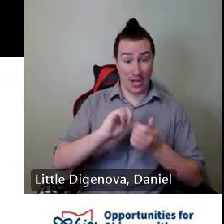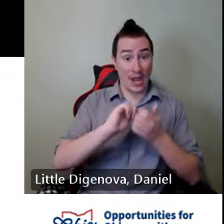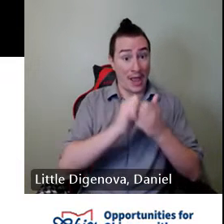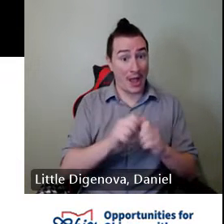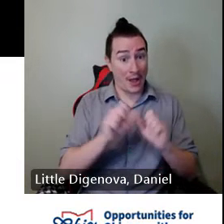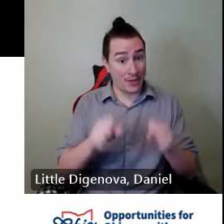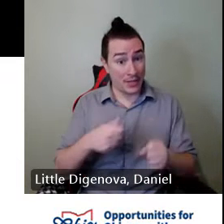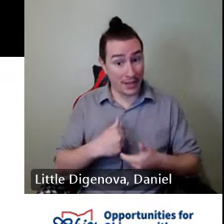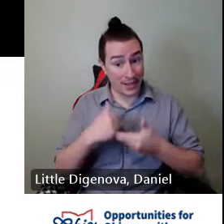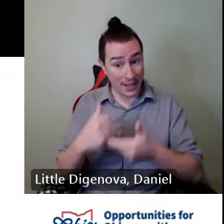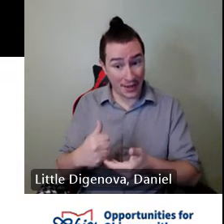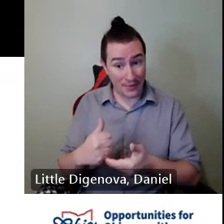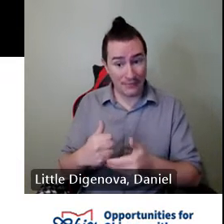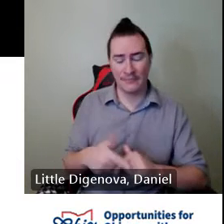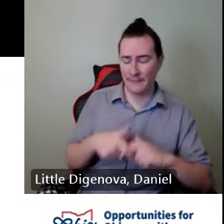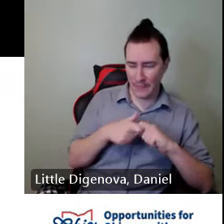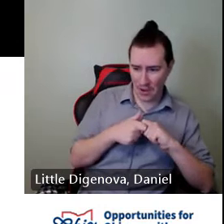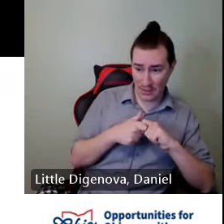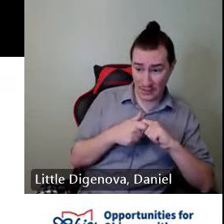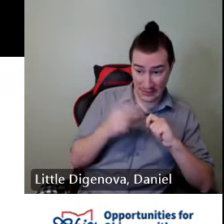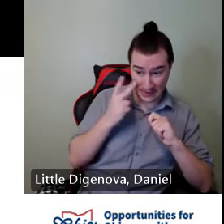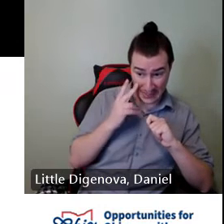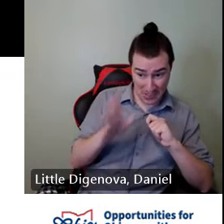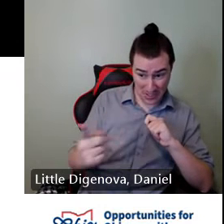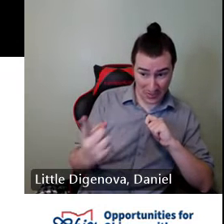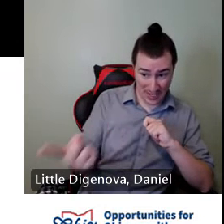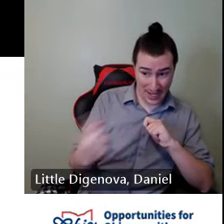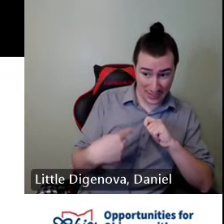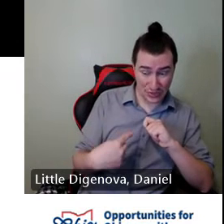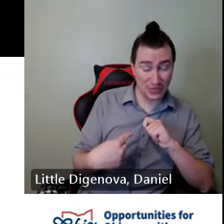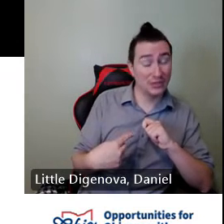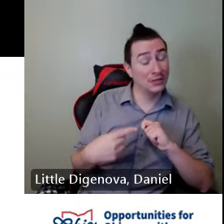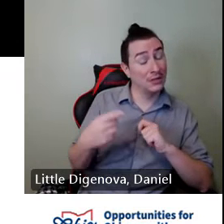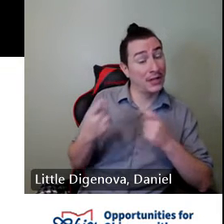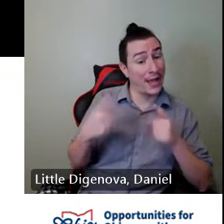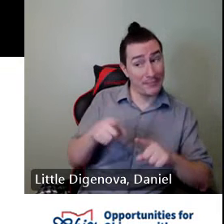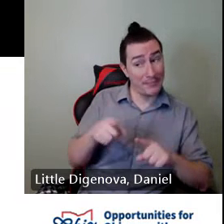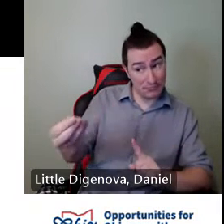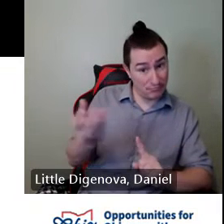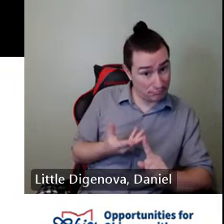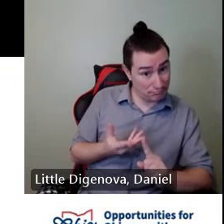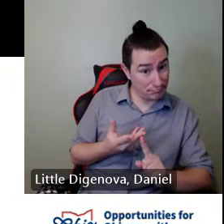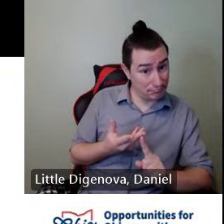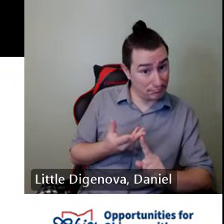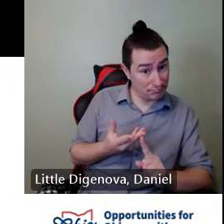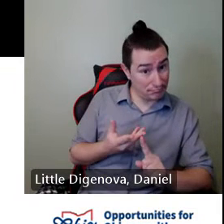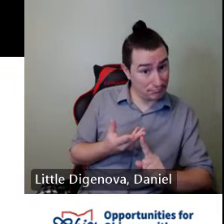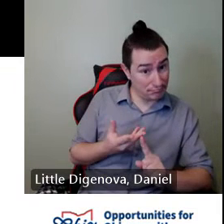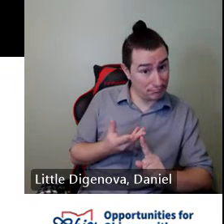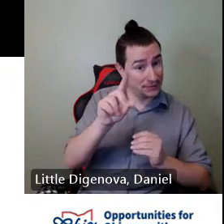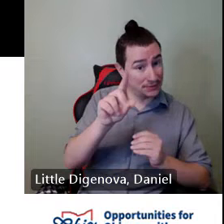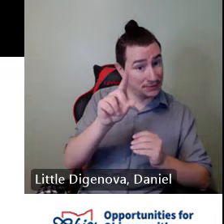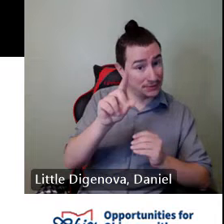answer, they may disclose something related to a medical condition or a disability and a barrier in the workplace.